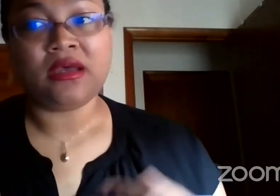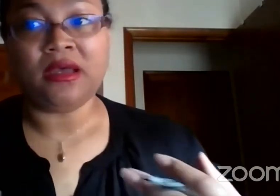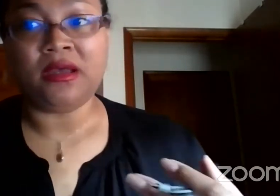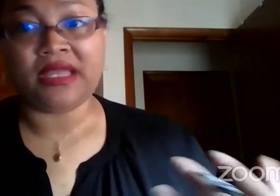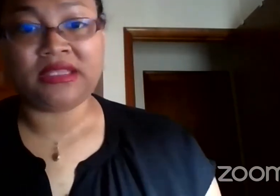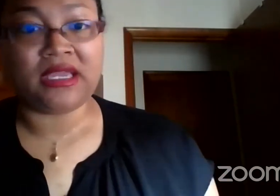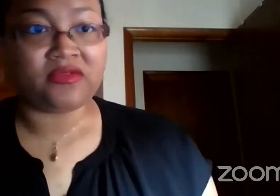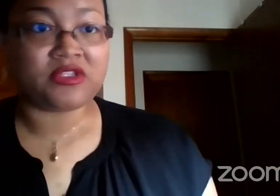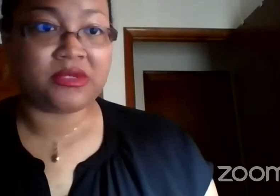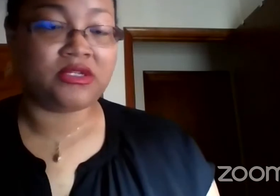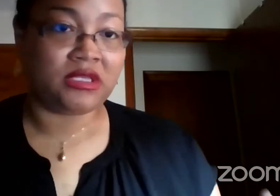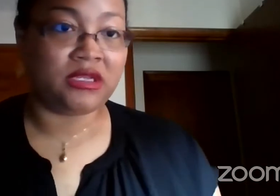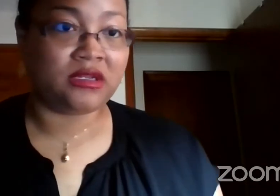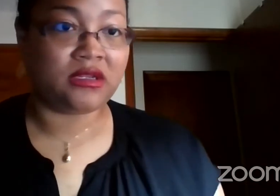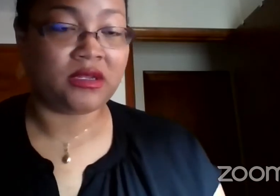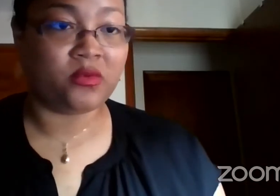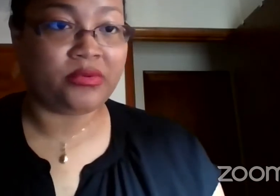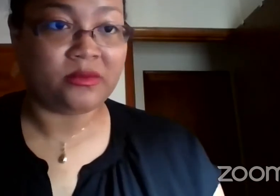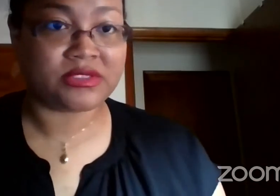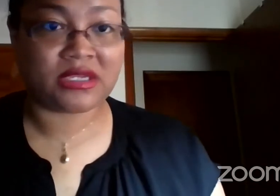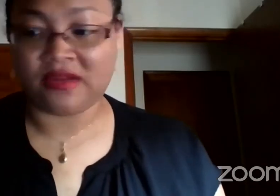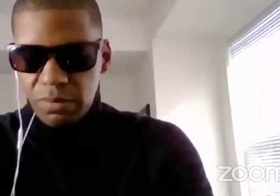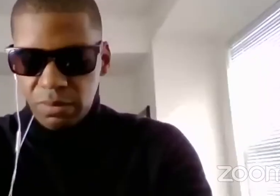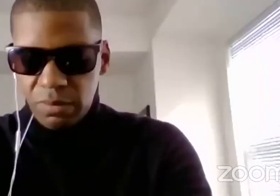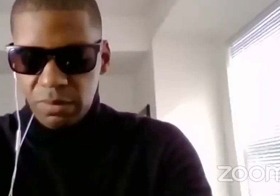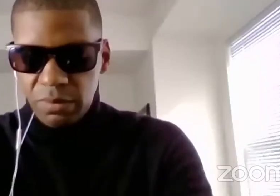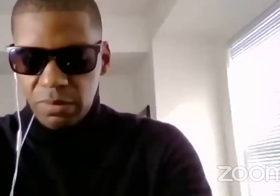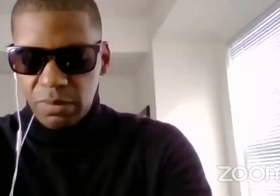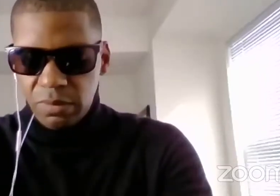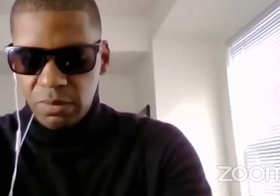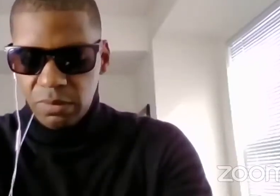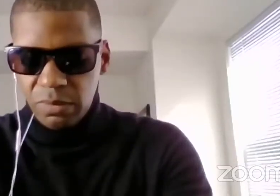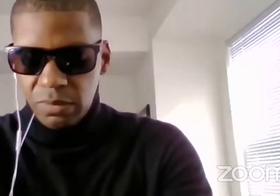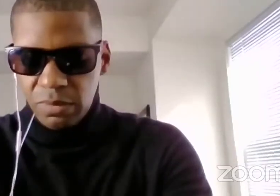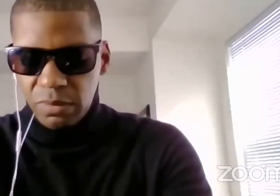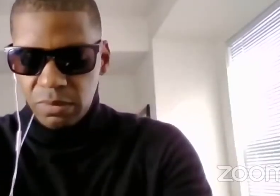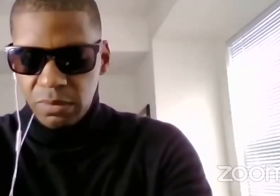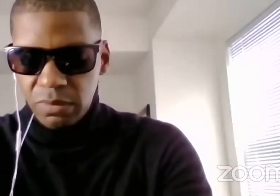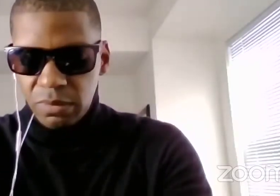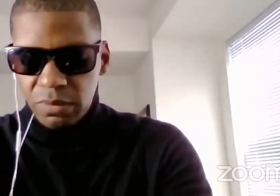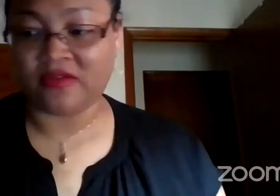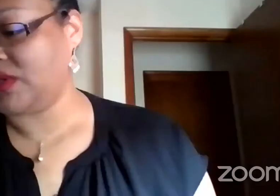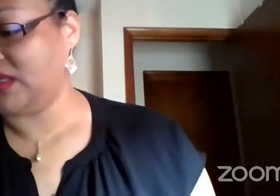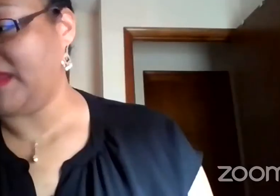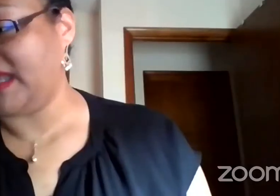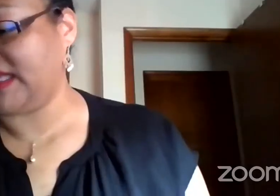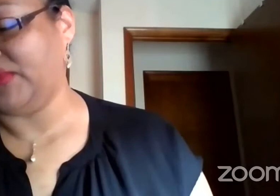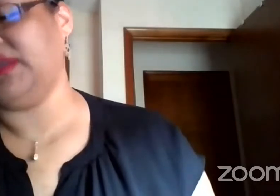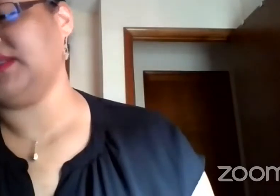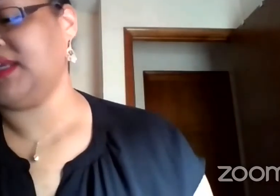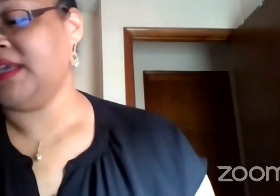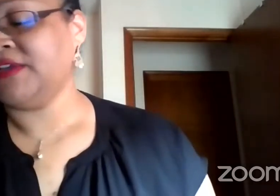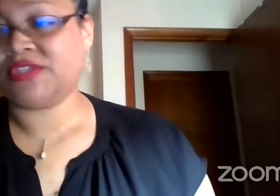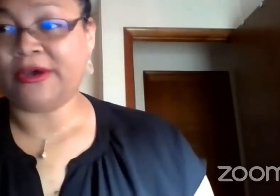At the end of his speech. And then we'll be able to kind of answer some questions through him at that point.